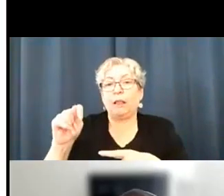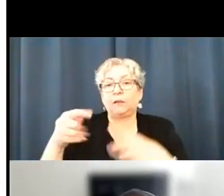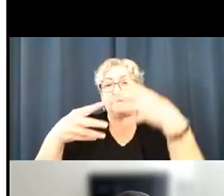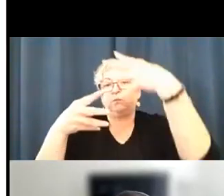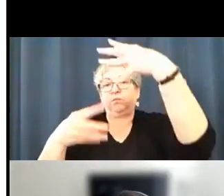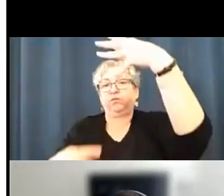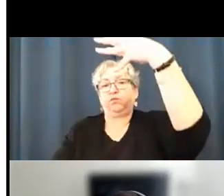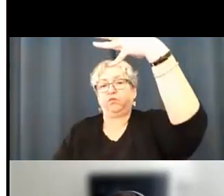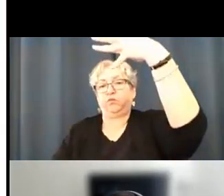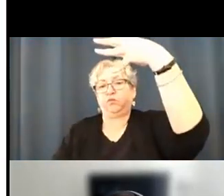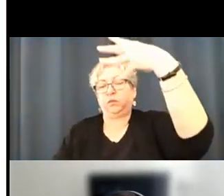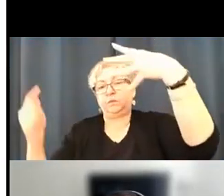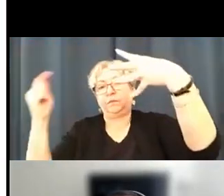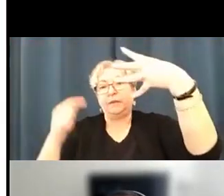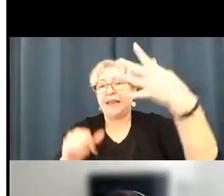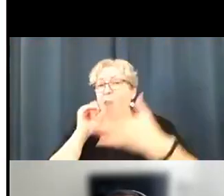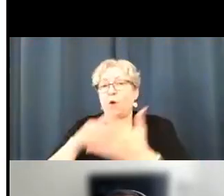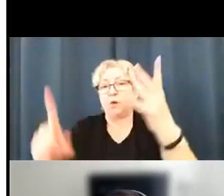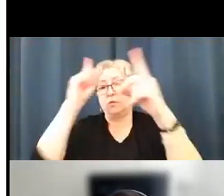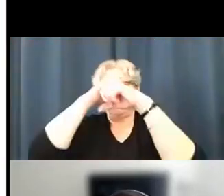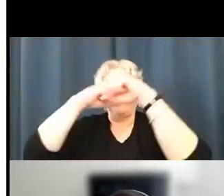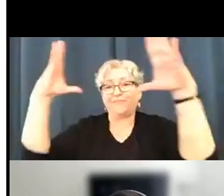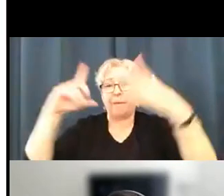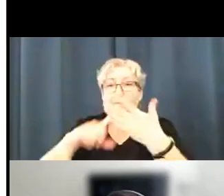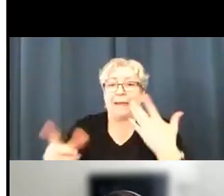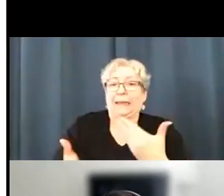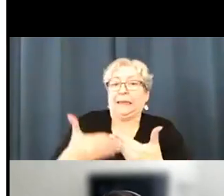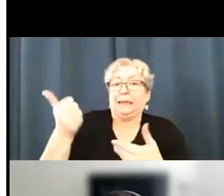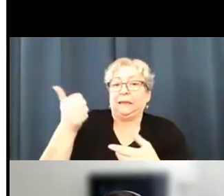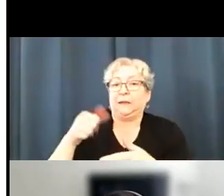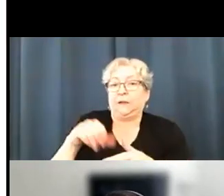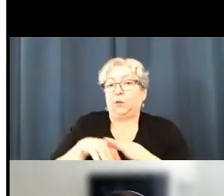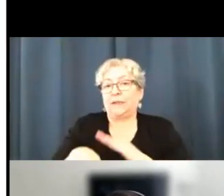It's not exactly what you were envisioning, but it is much more accessible and inclusive for people,